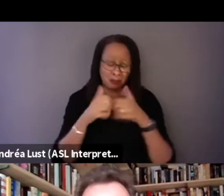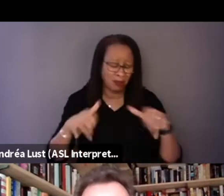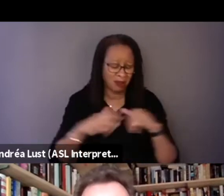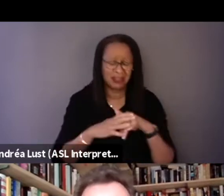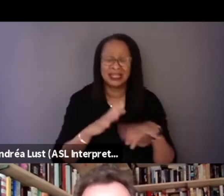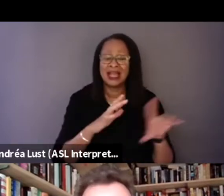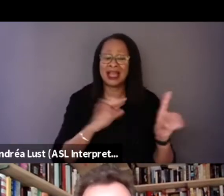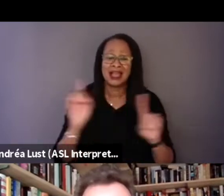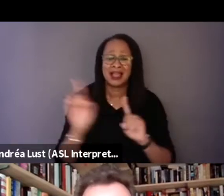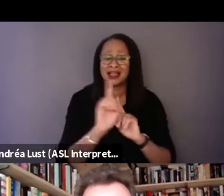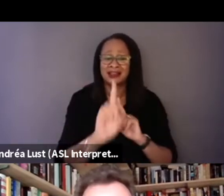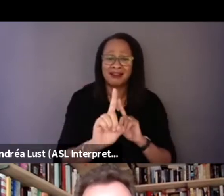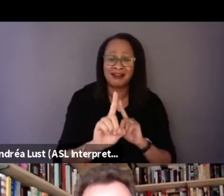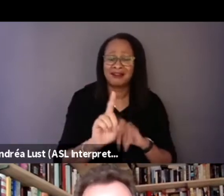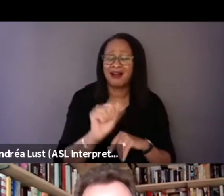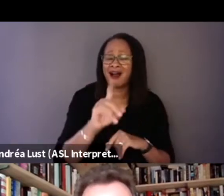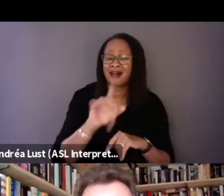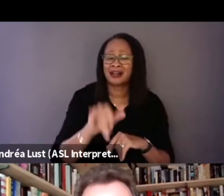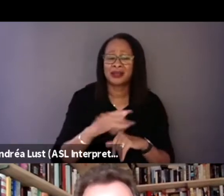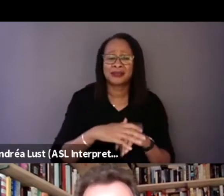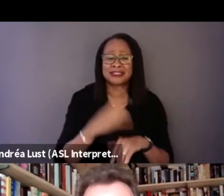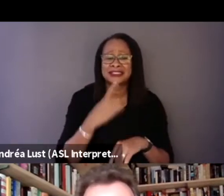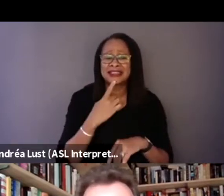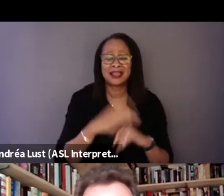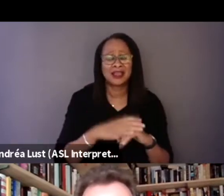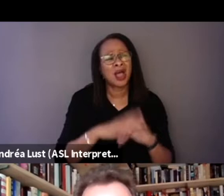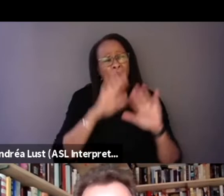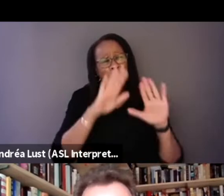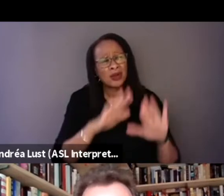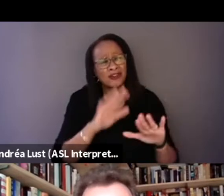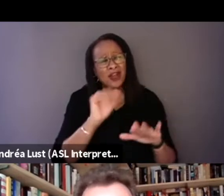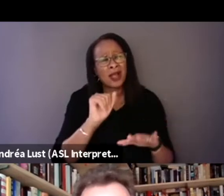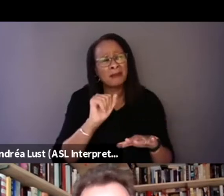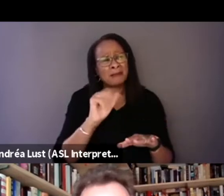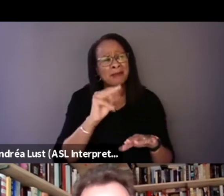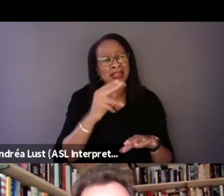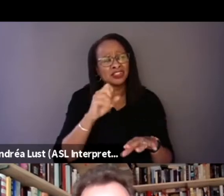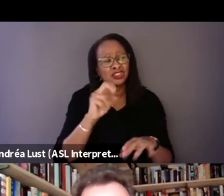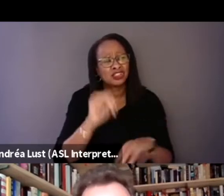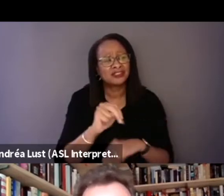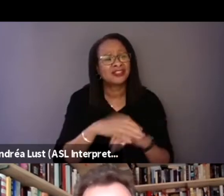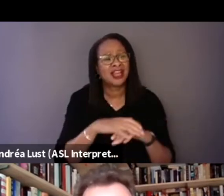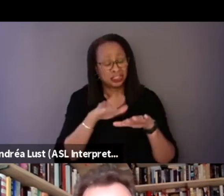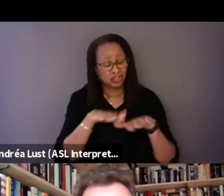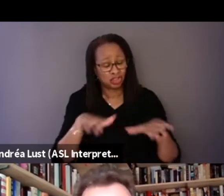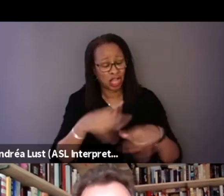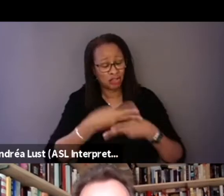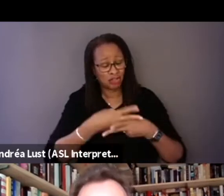"Wouldn't it be great Joe Mansion, to have the Mansion childcare centers."